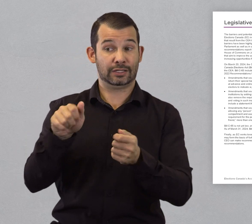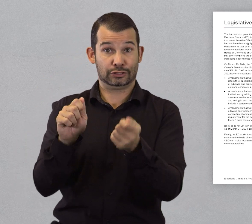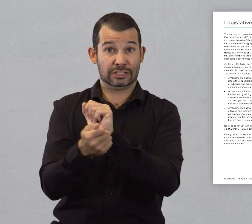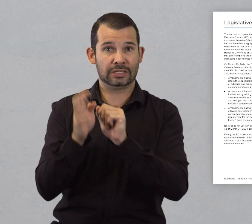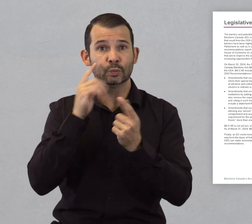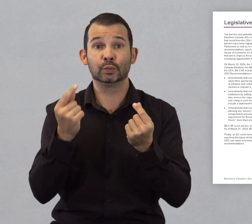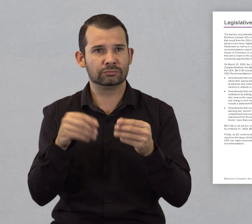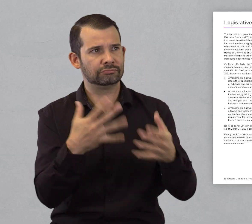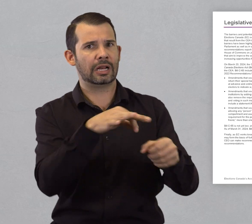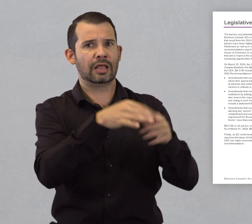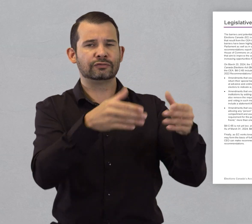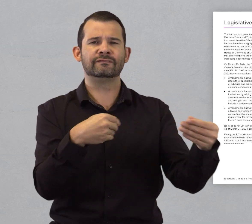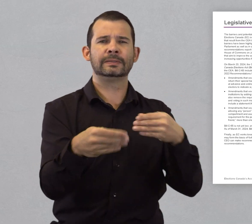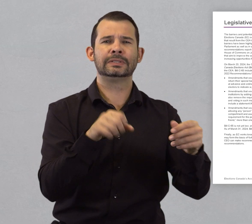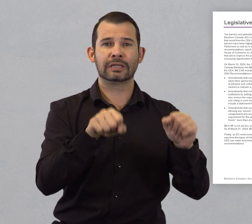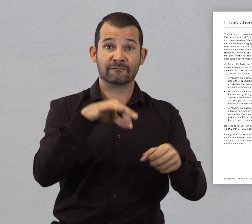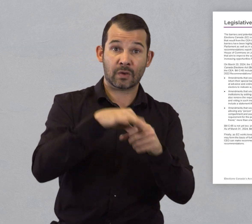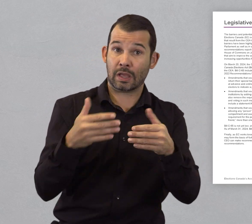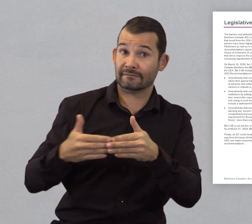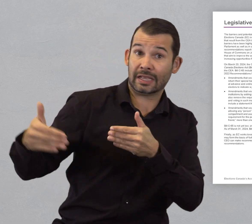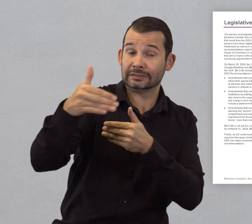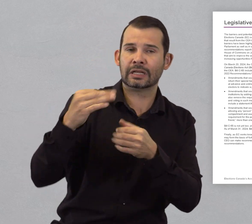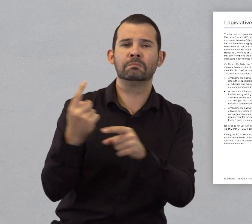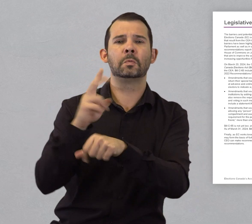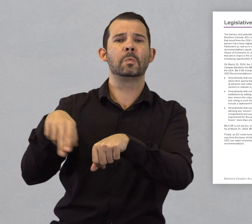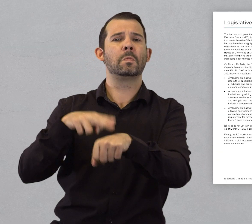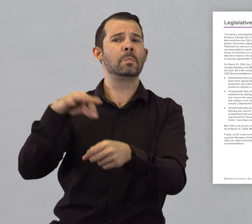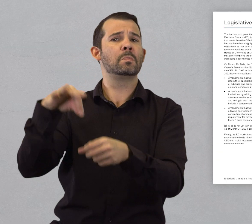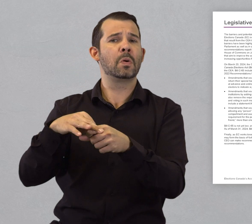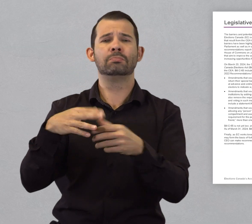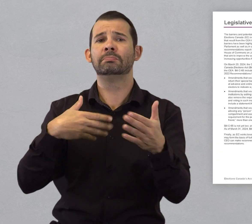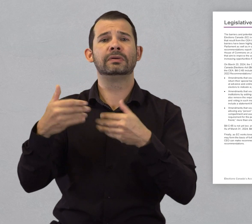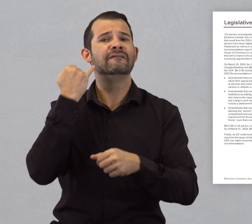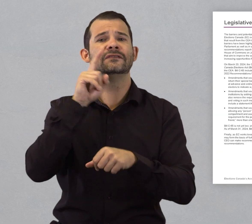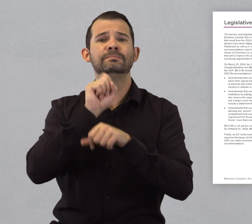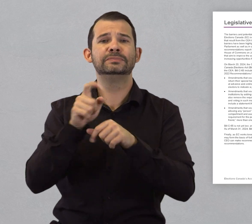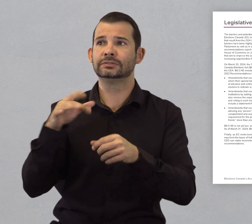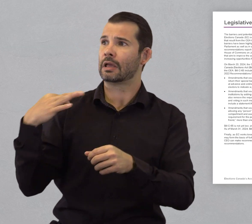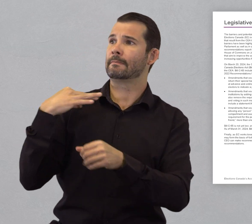electors the flexibility to vote at advance and ordinary polls, even if they have applied